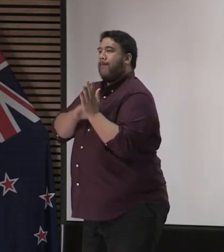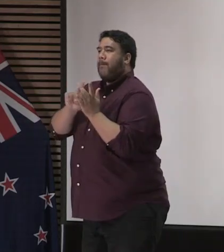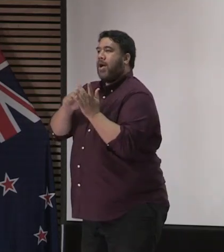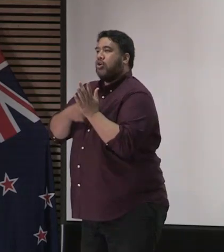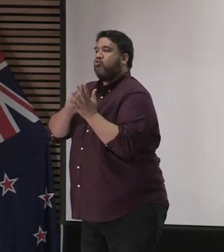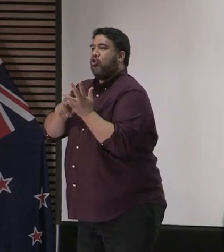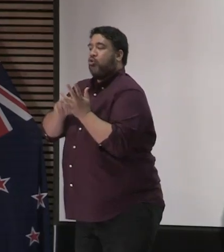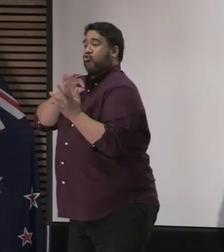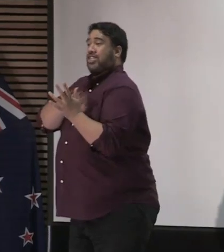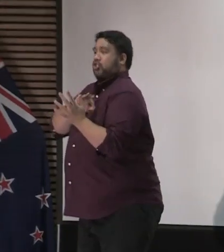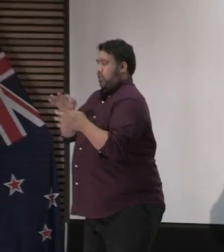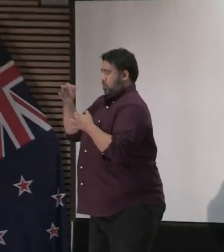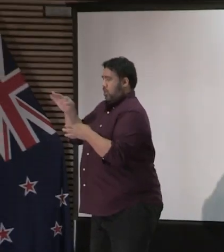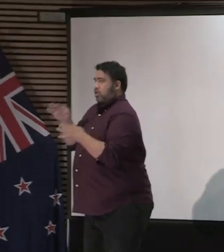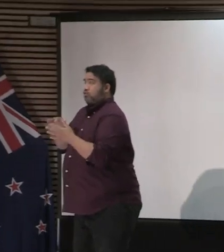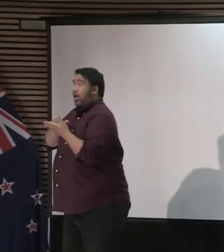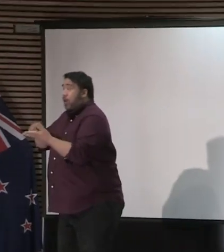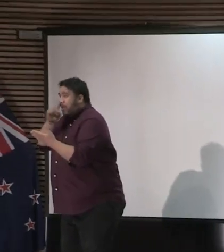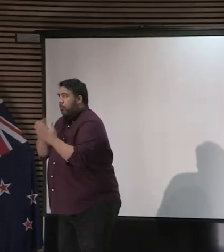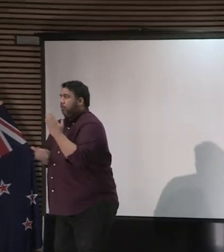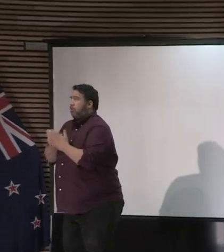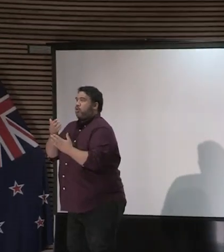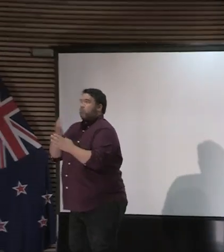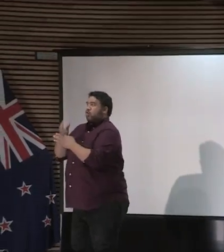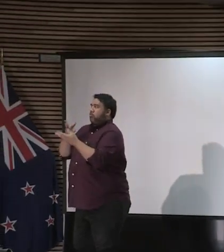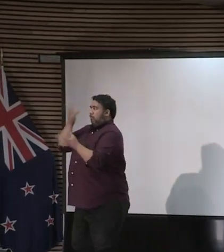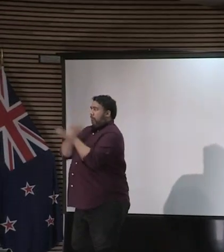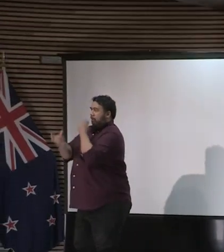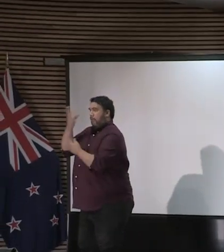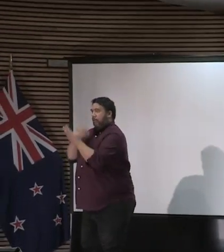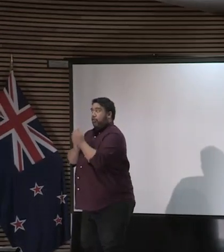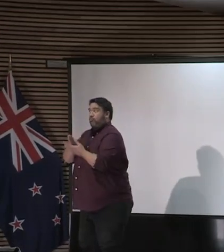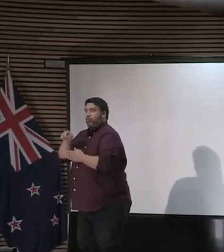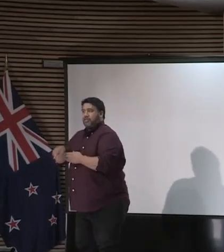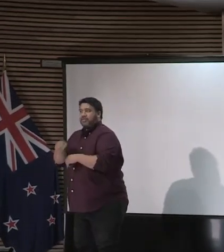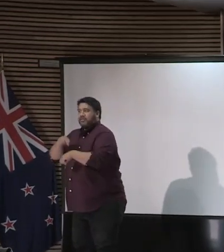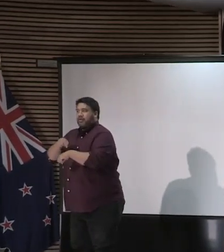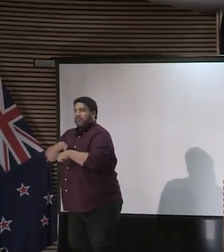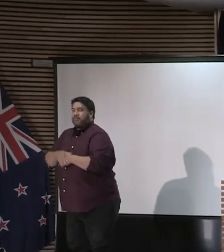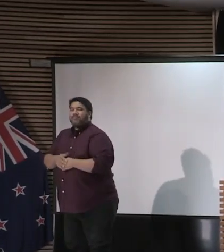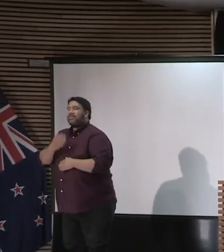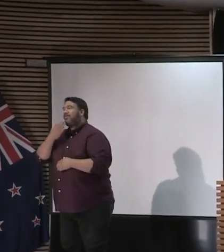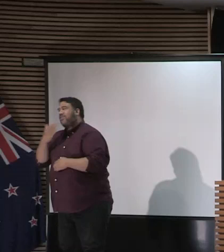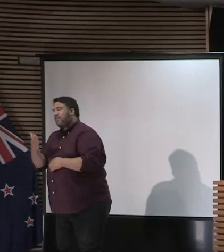centres and agreement with industry on provided rapid credentials for people to retrain. I'll hand over to